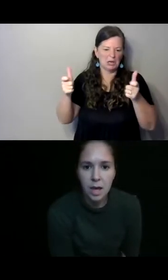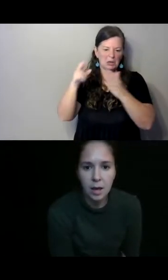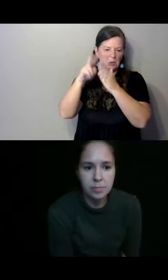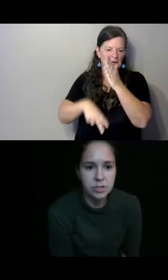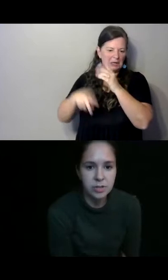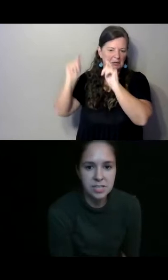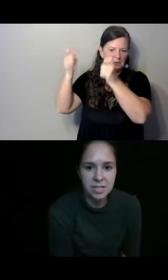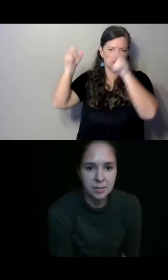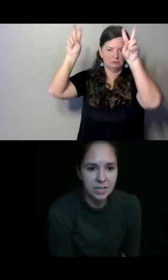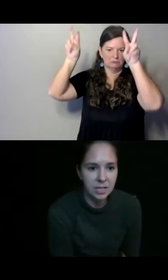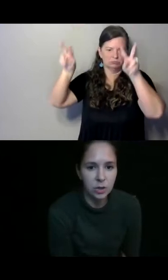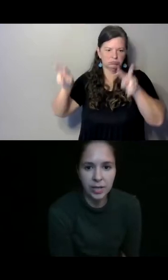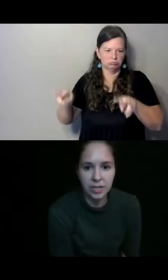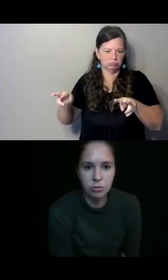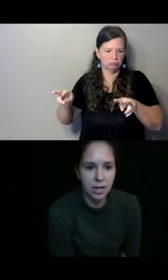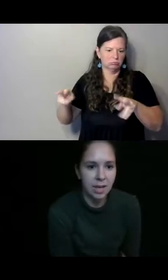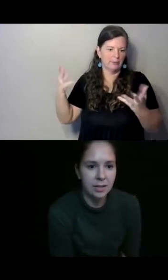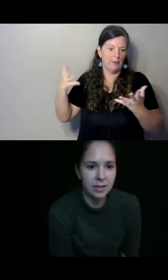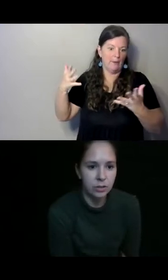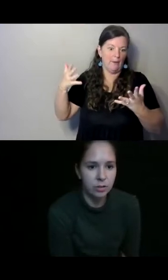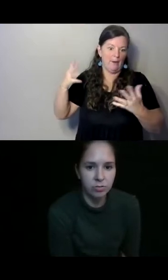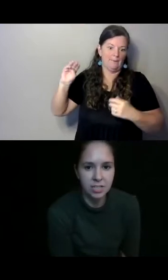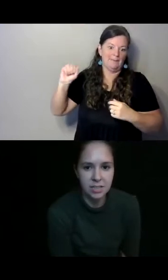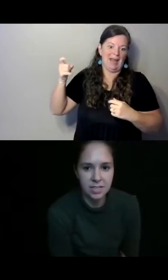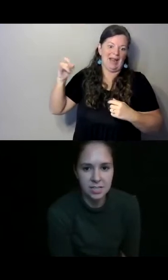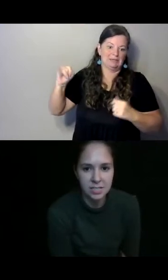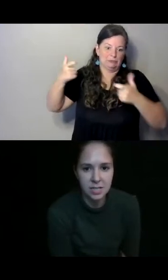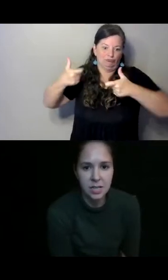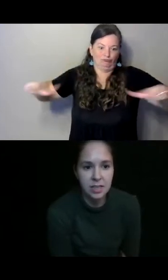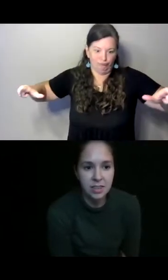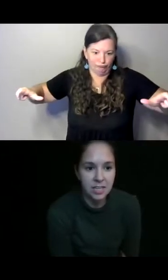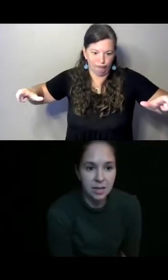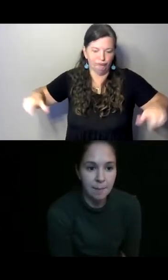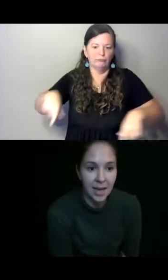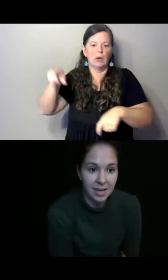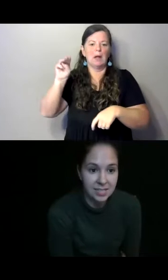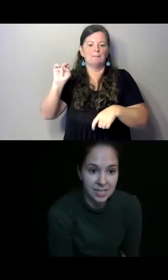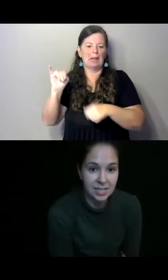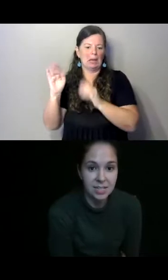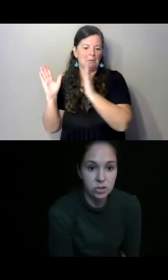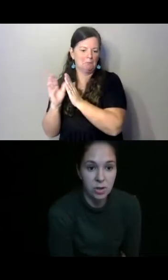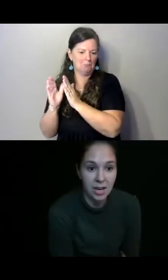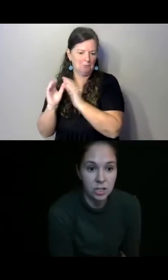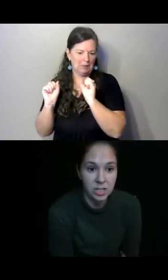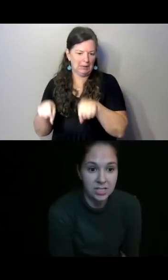Okay. So this can be quickly read. You can read these, the maxi-strategies,